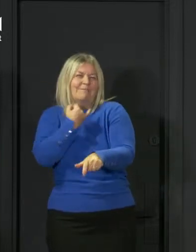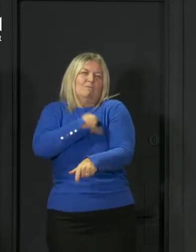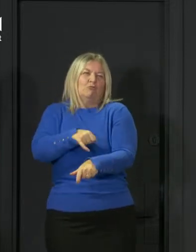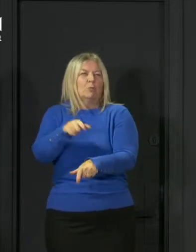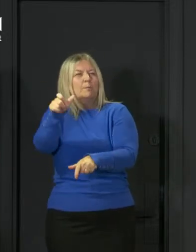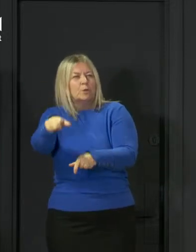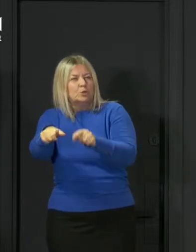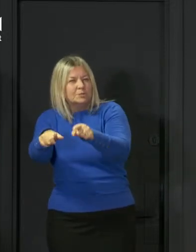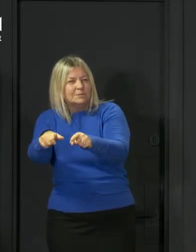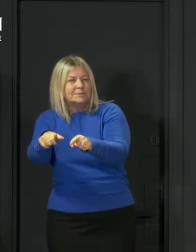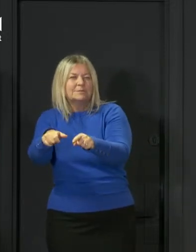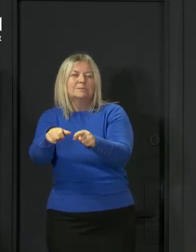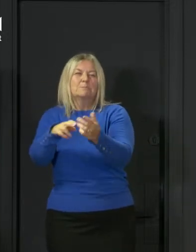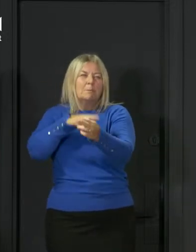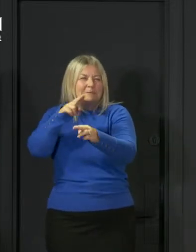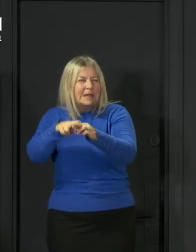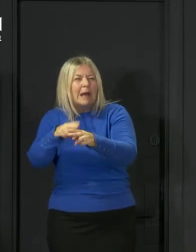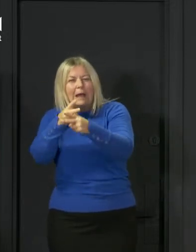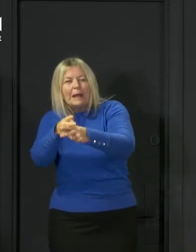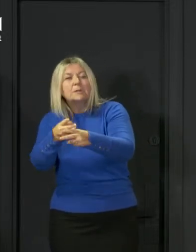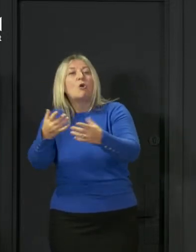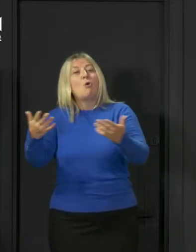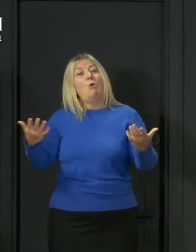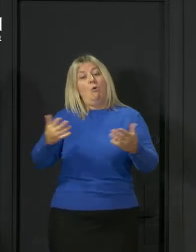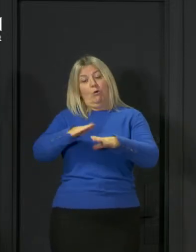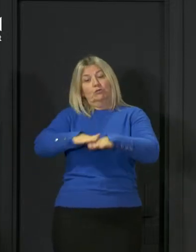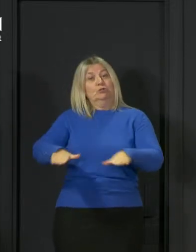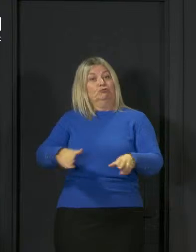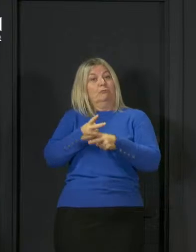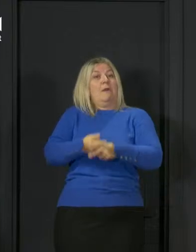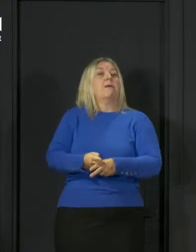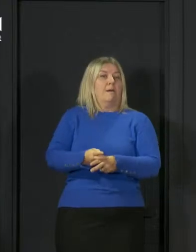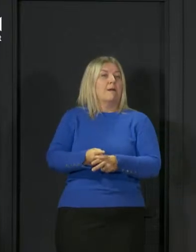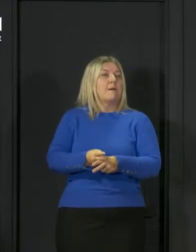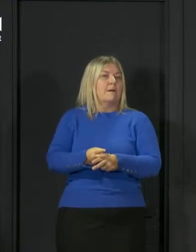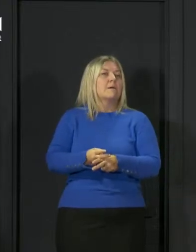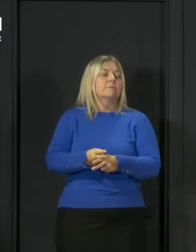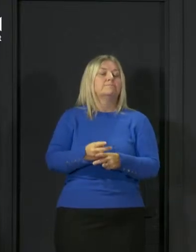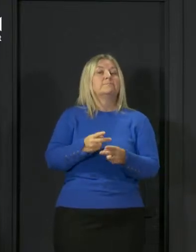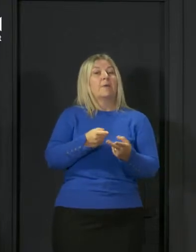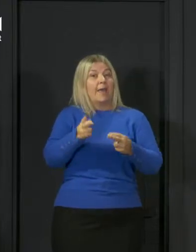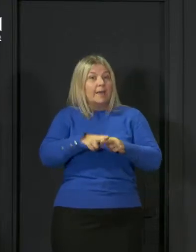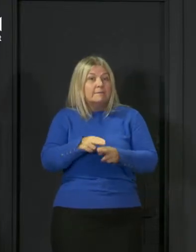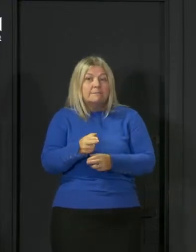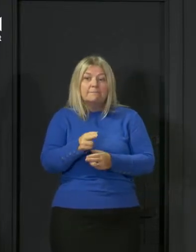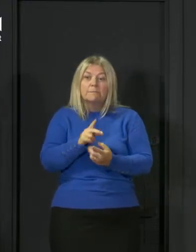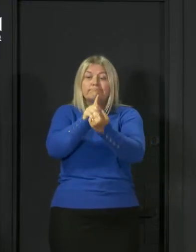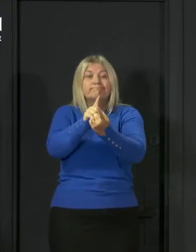or if you have childcare responsibilities. When people are meeting outdoors, or in indoor